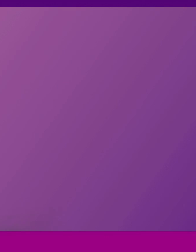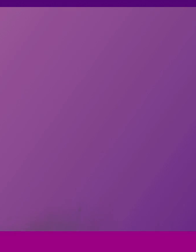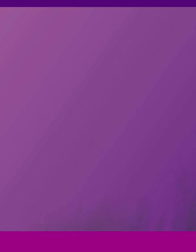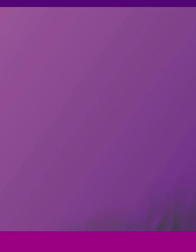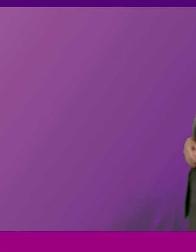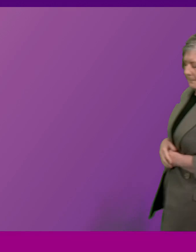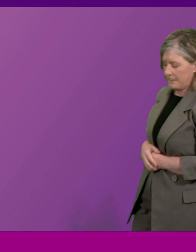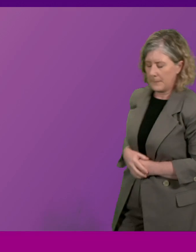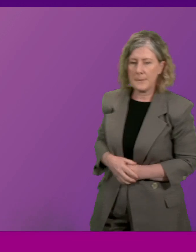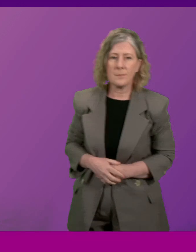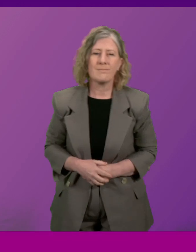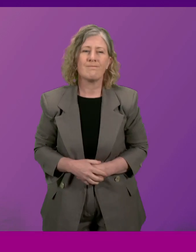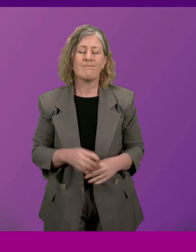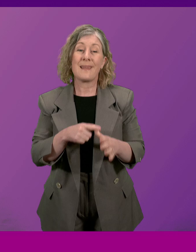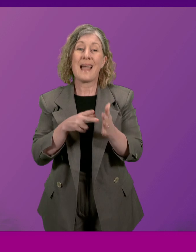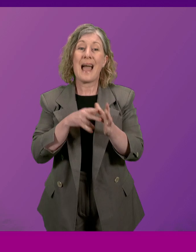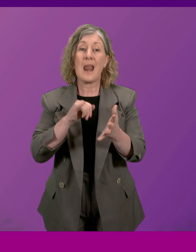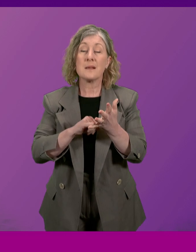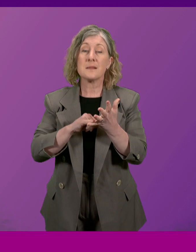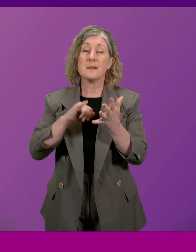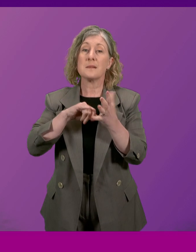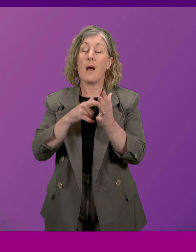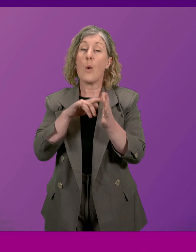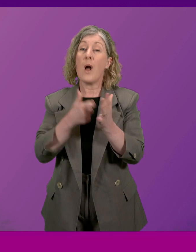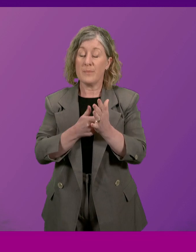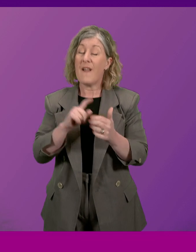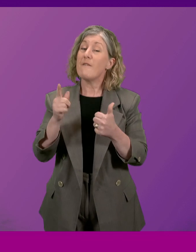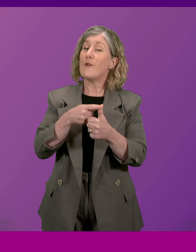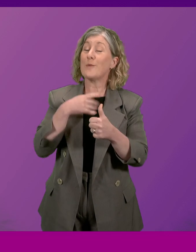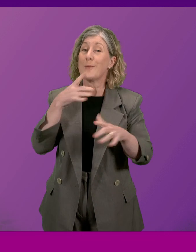Presiding Officer, I wish you and everyone across the chamber, and all the Parliament staff,